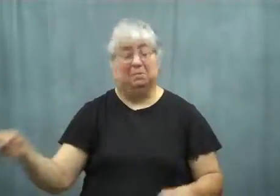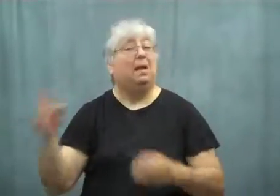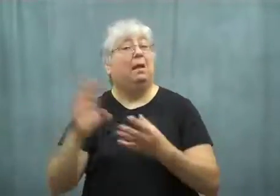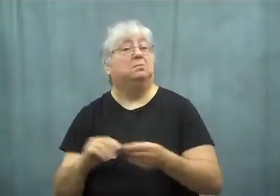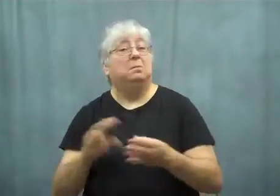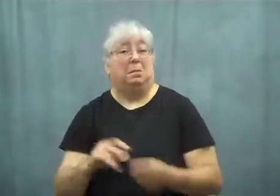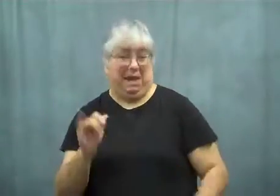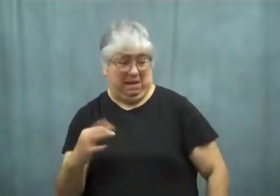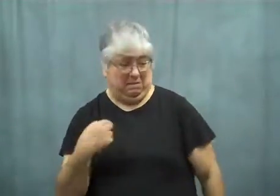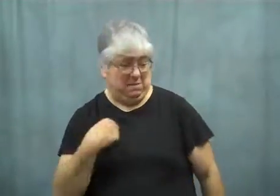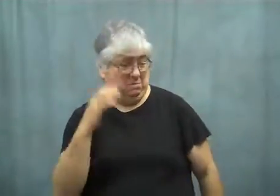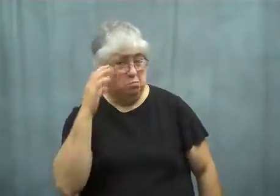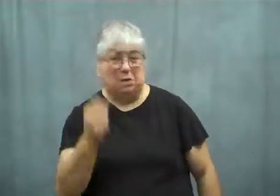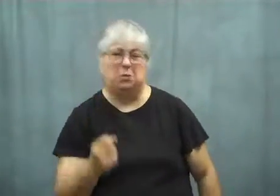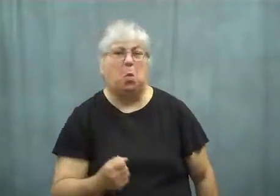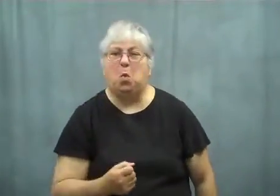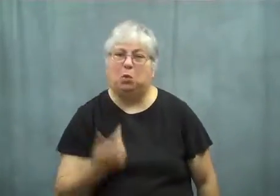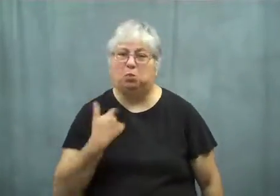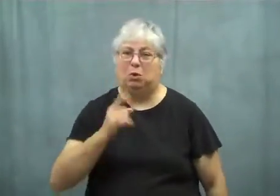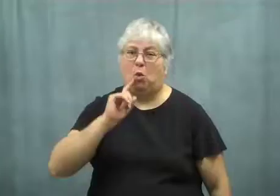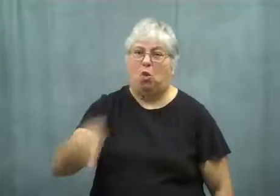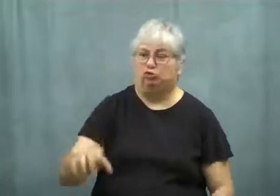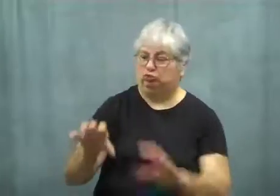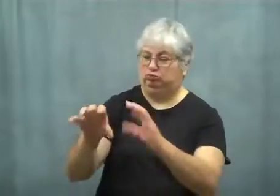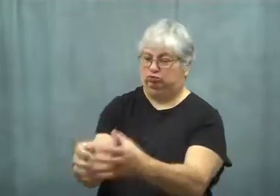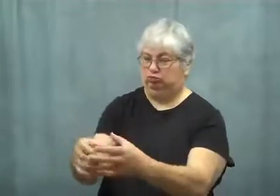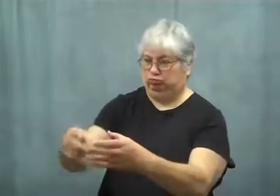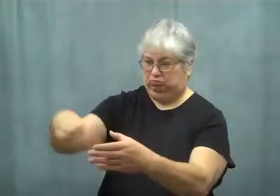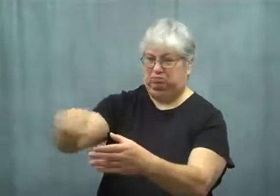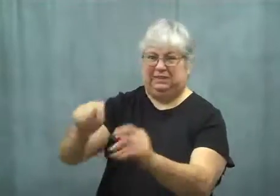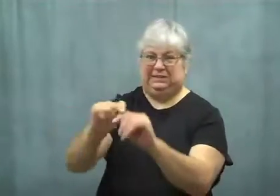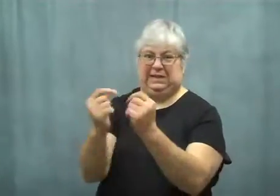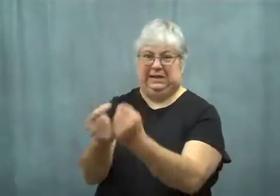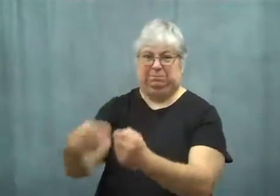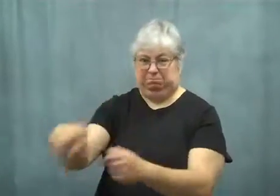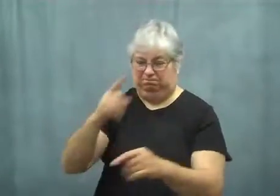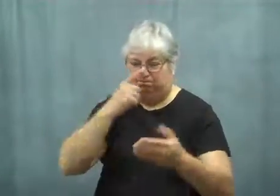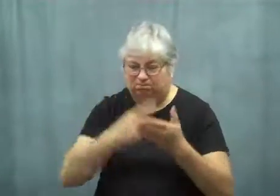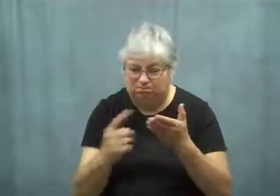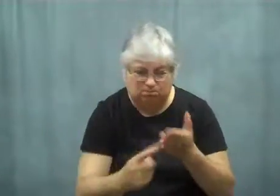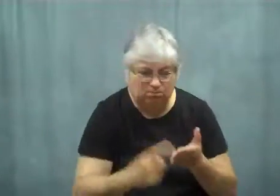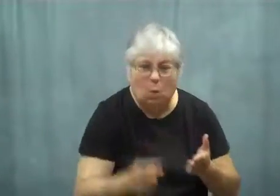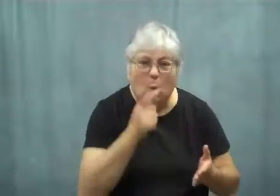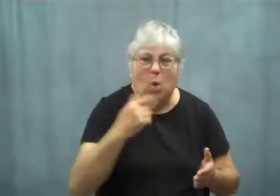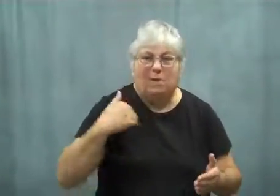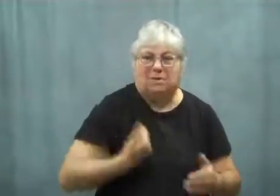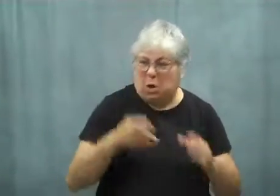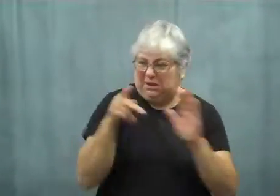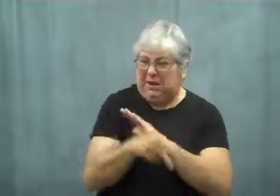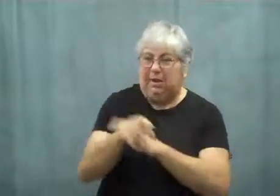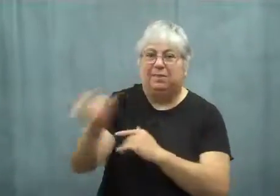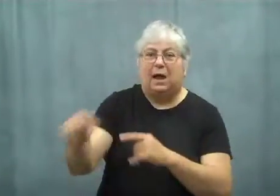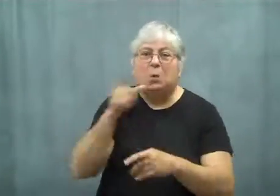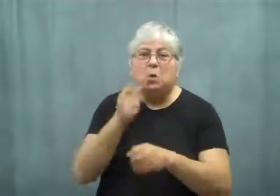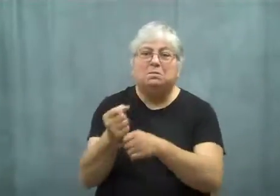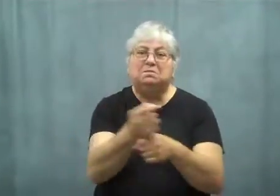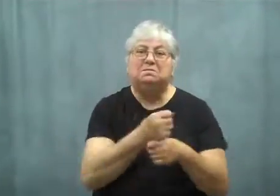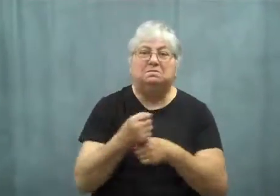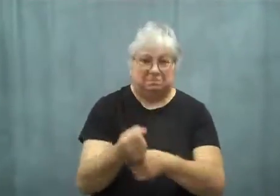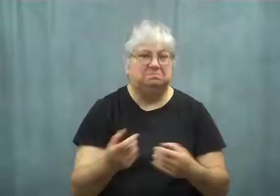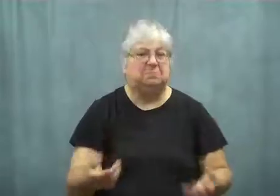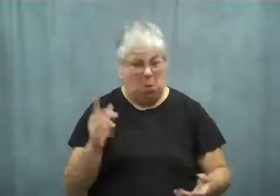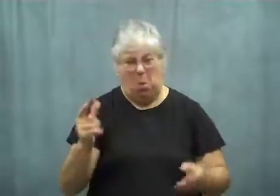said if he won, he would order a team to investigate the killings of the demonstrators.